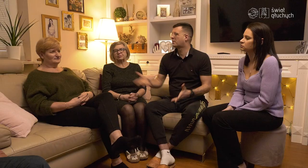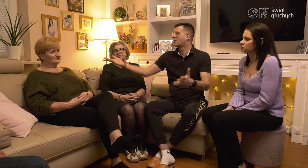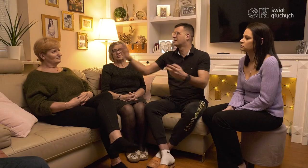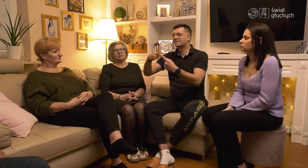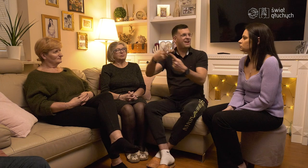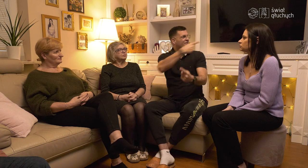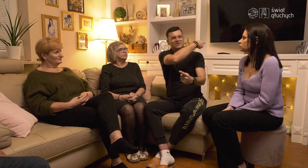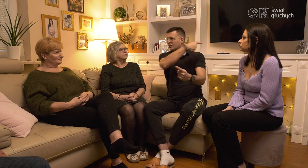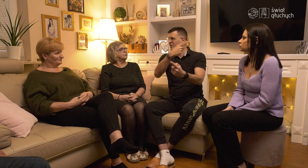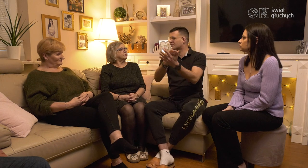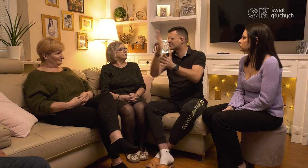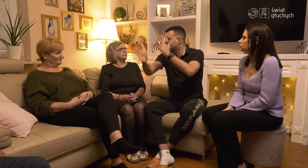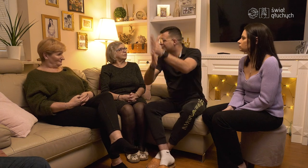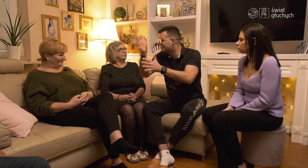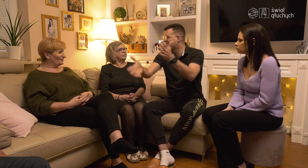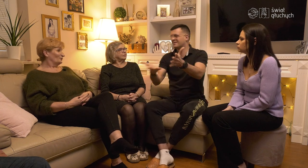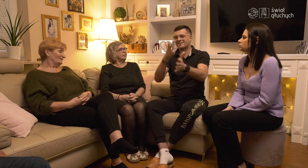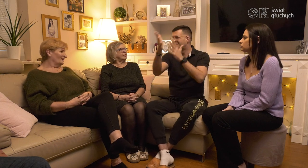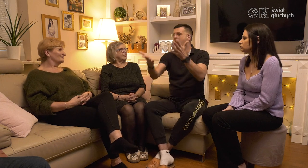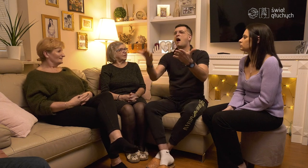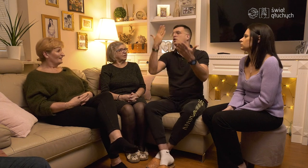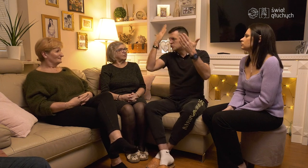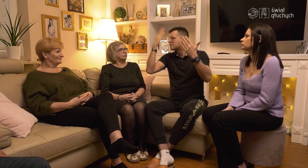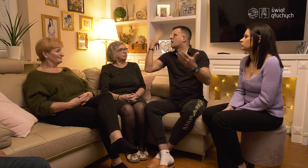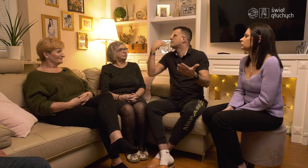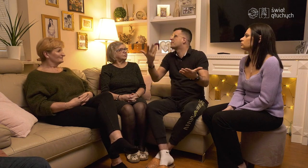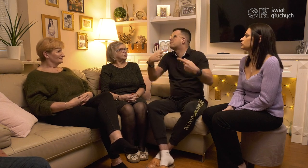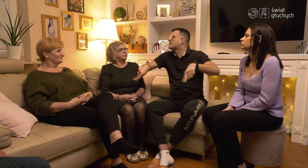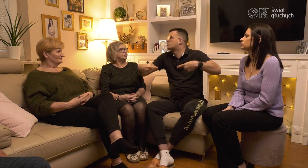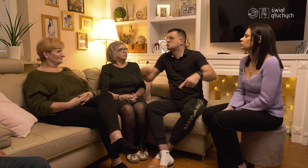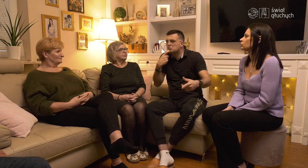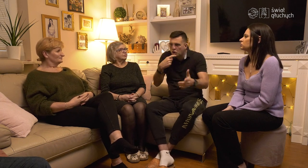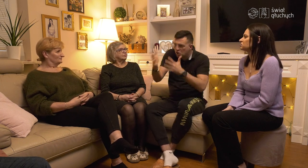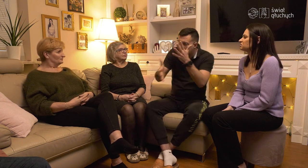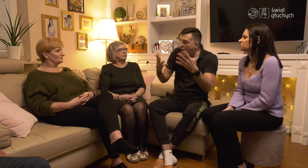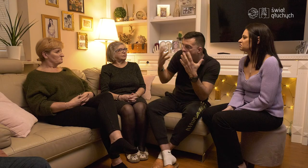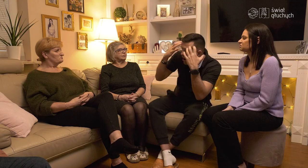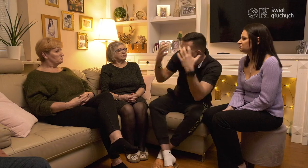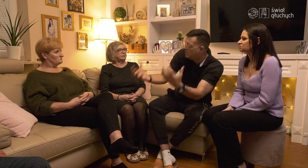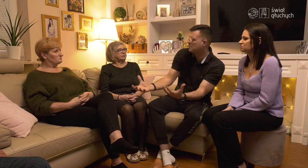[Rafał]: You see, now on TV we have translators, then people got used to it. In the past you didn't see people using sign language, people were surprised.